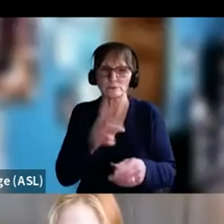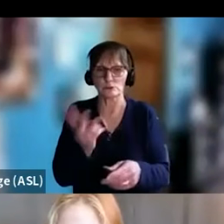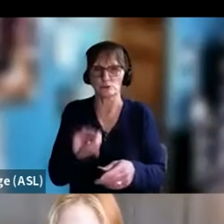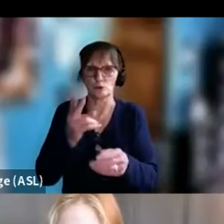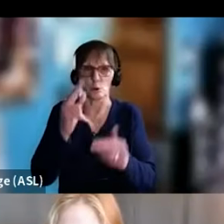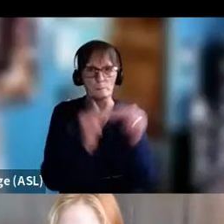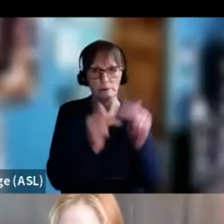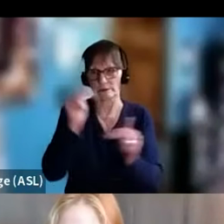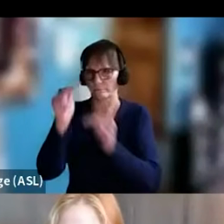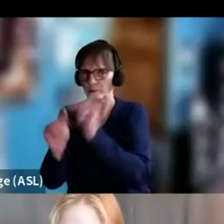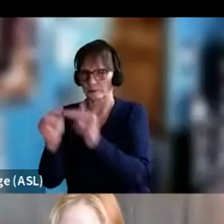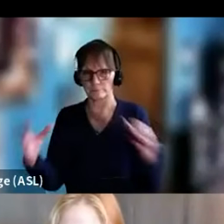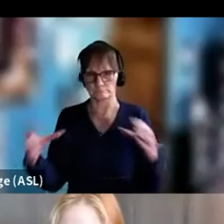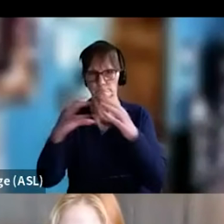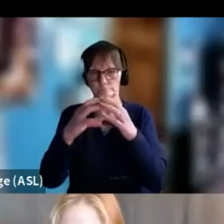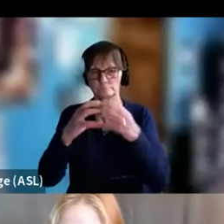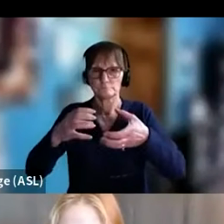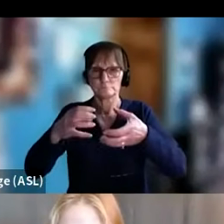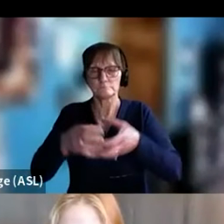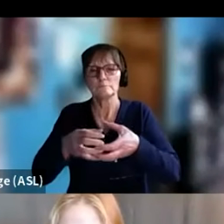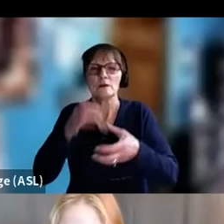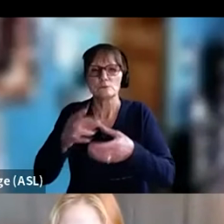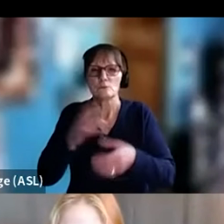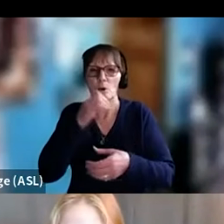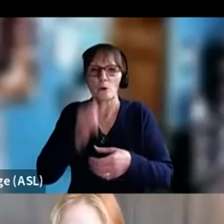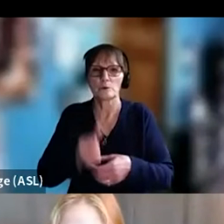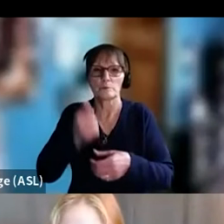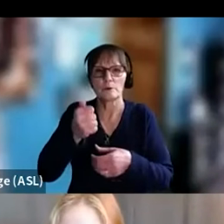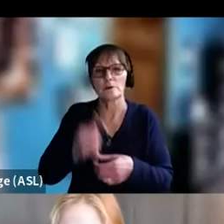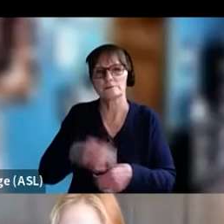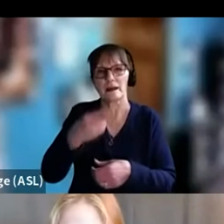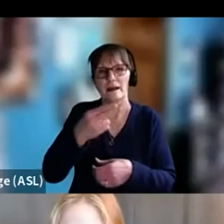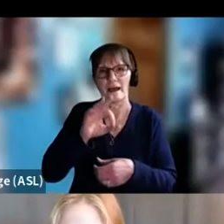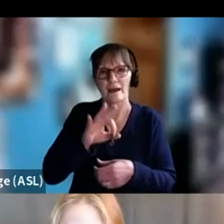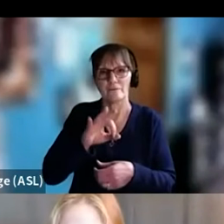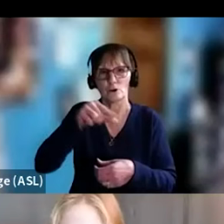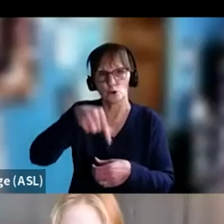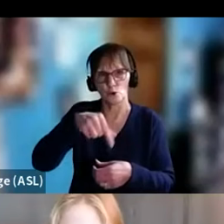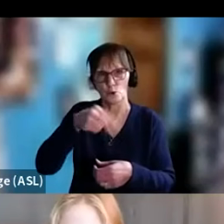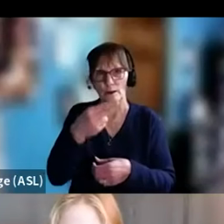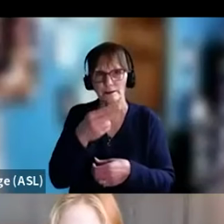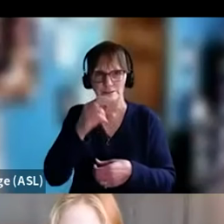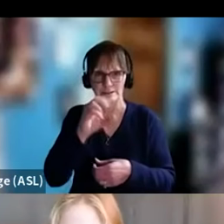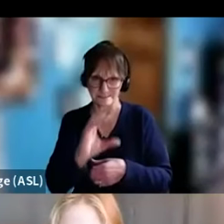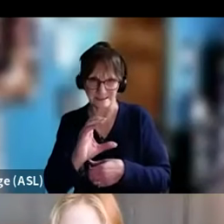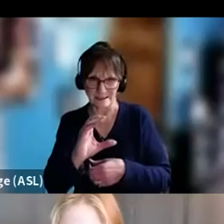and one is specifically for older people and there's an FQHC on site and we have a roving team